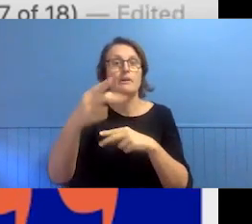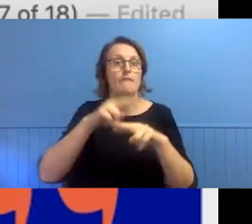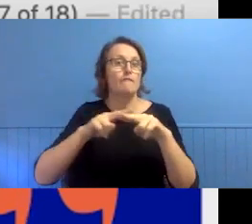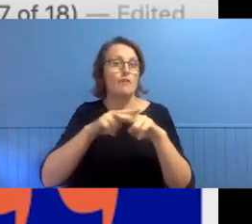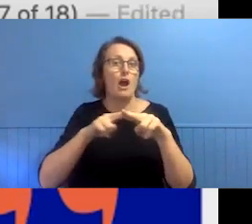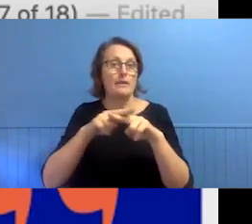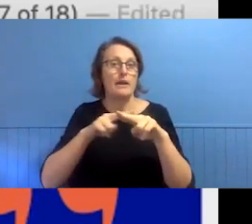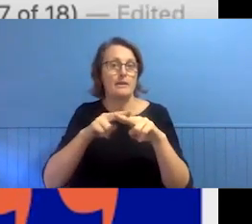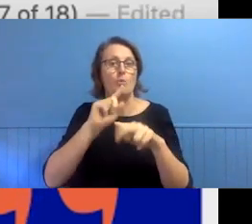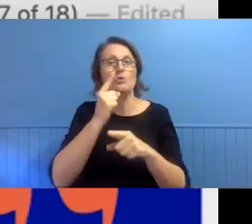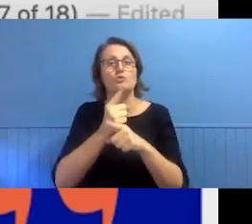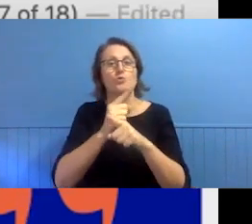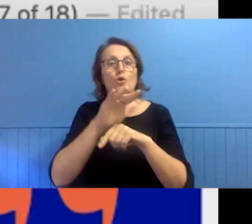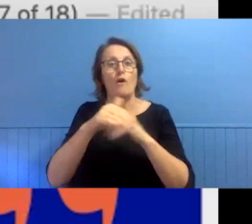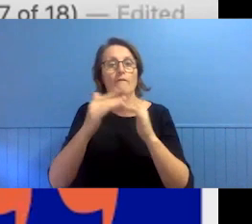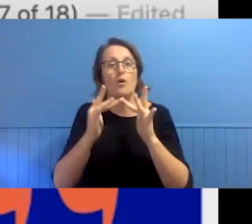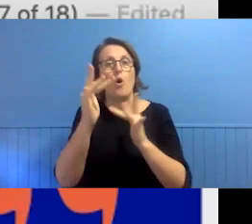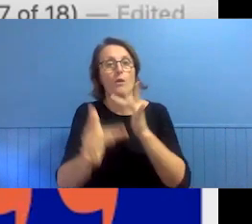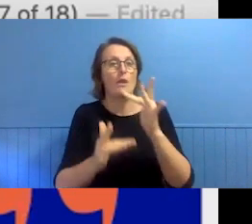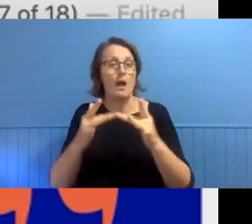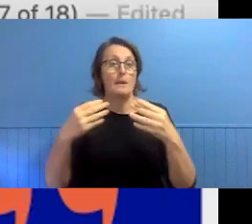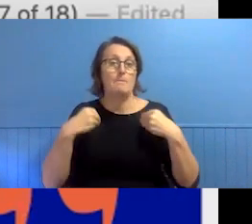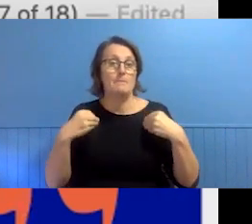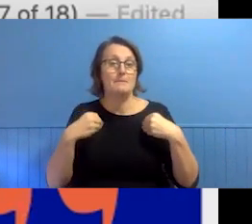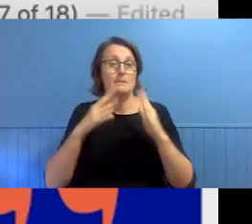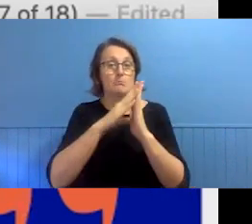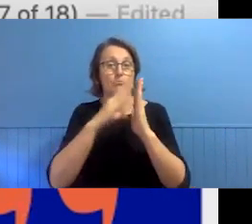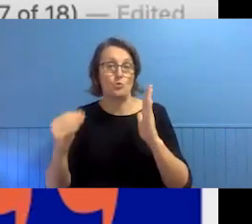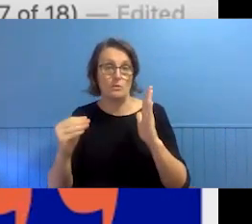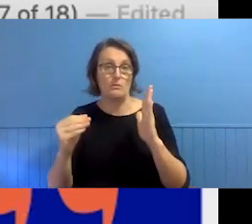business models and munatising content -- monetising content. When